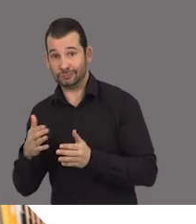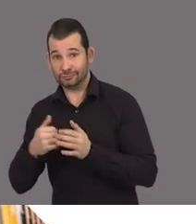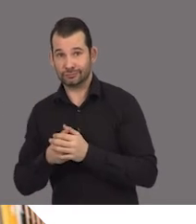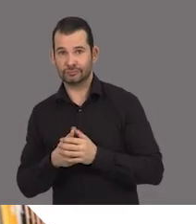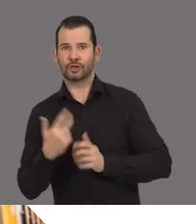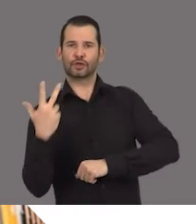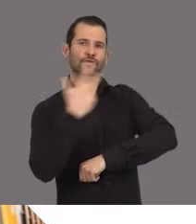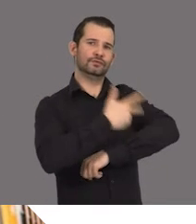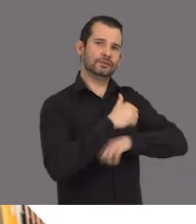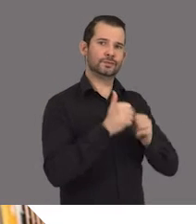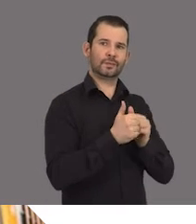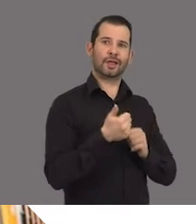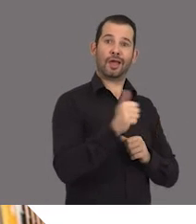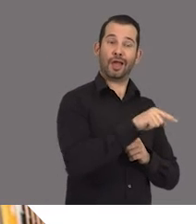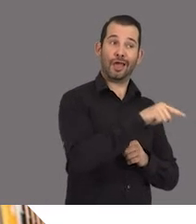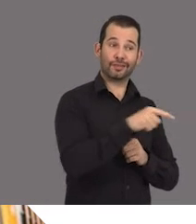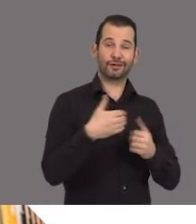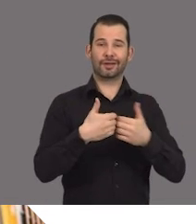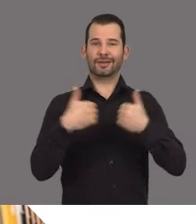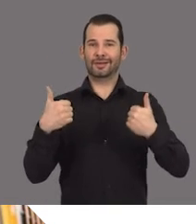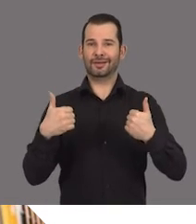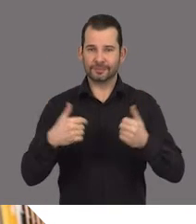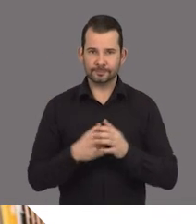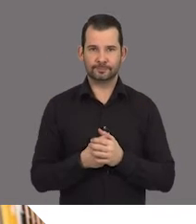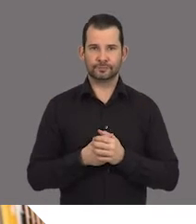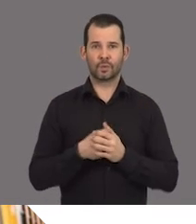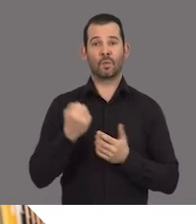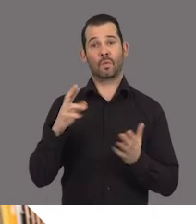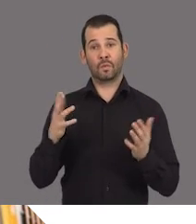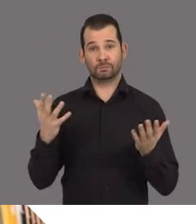one week with one person and the next week with the other.